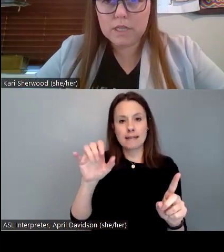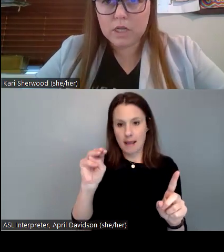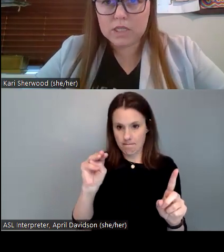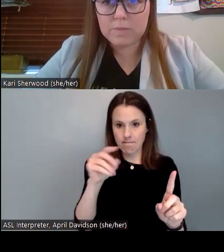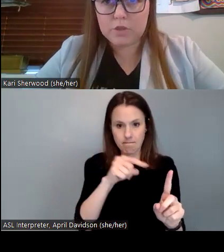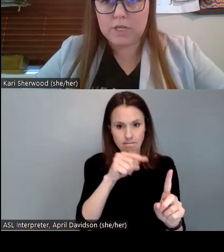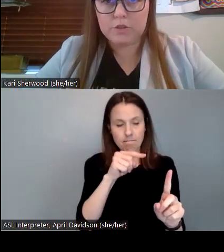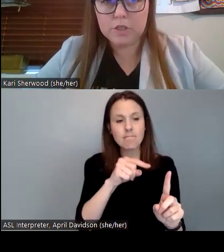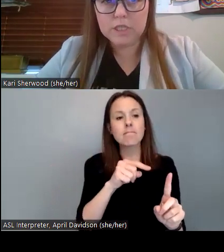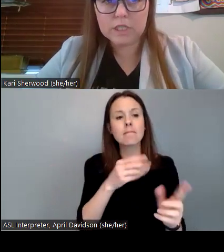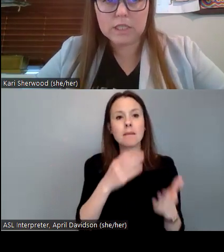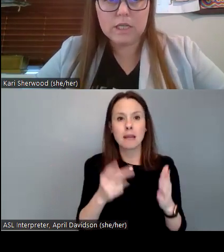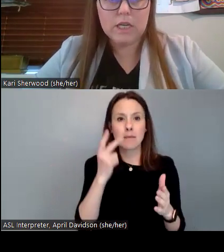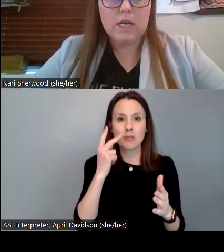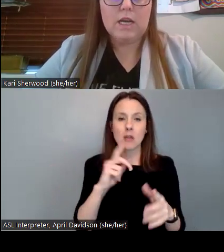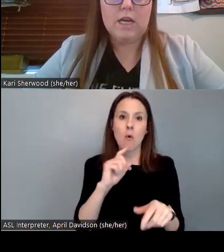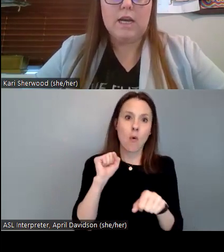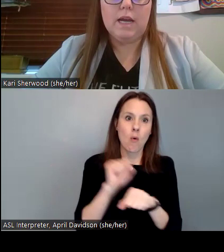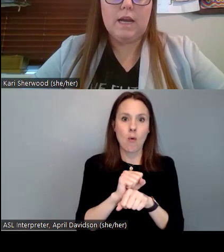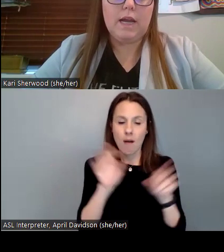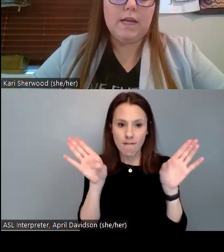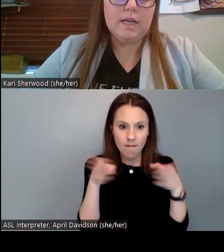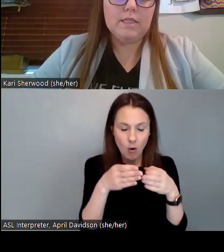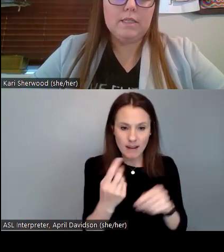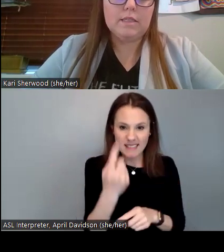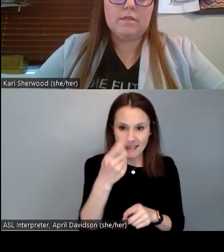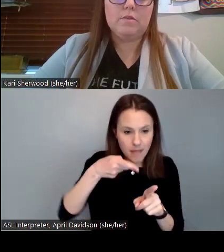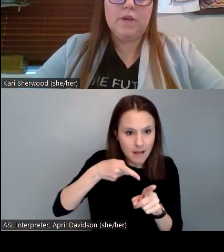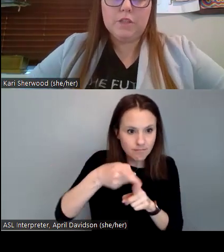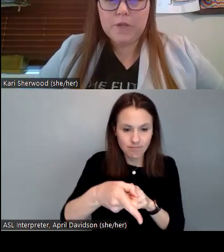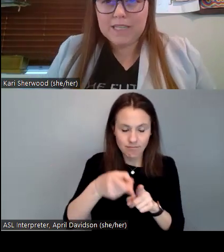hyperfocusing on a special interest. And we all do that